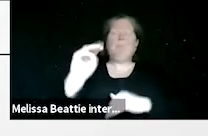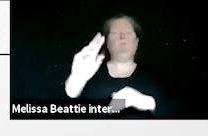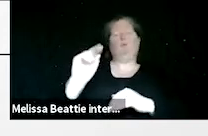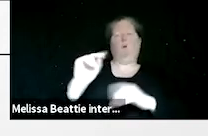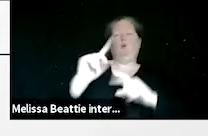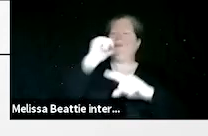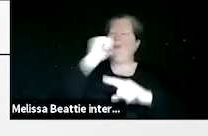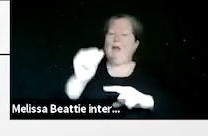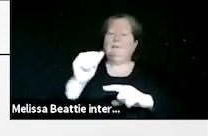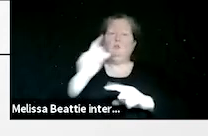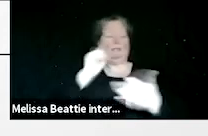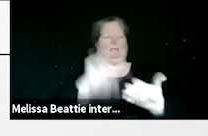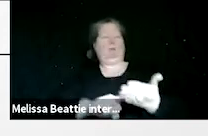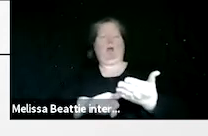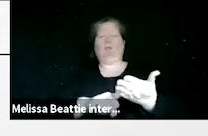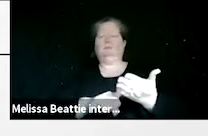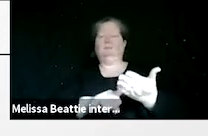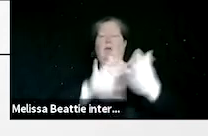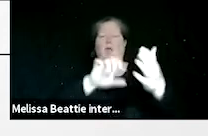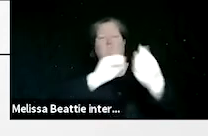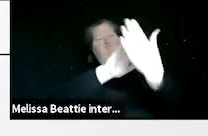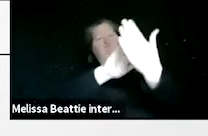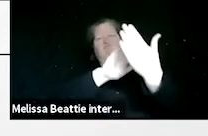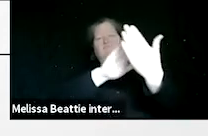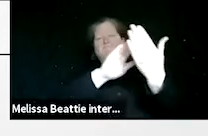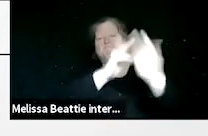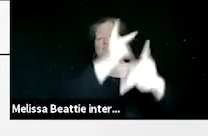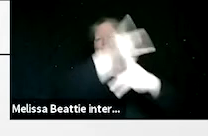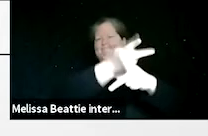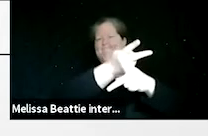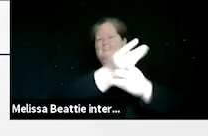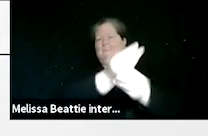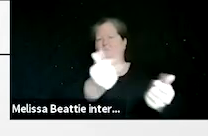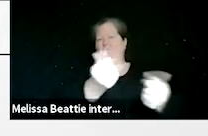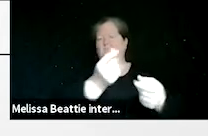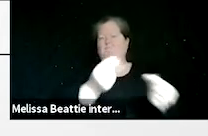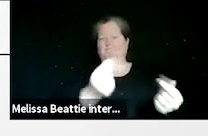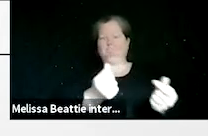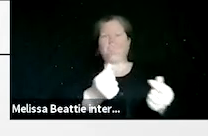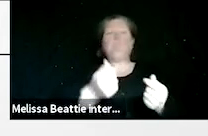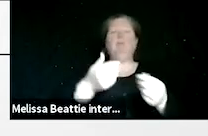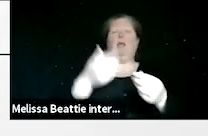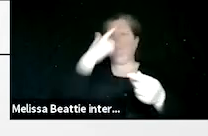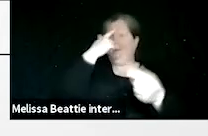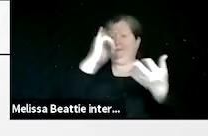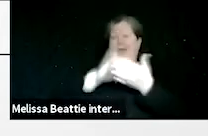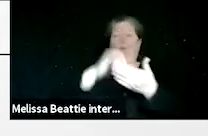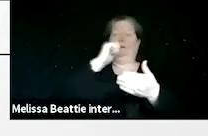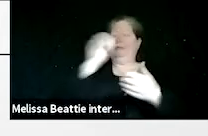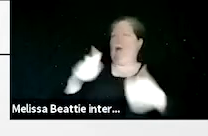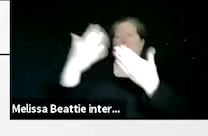Ben Woelk: And as part of that we did not provide the names to the managers in terms of who was